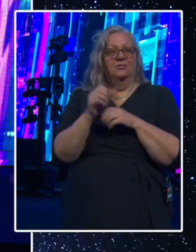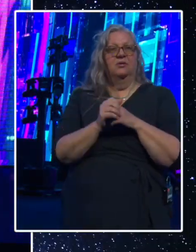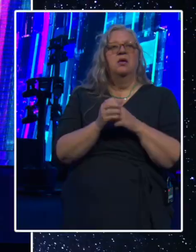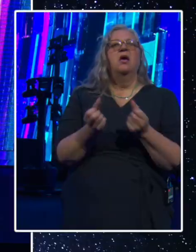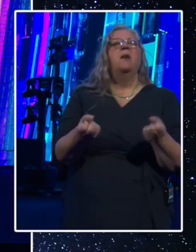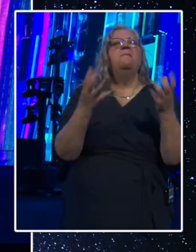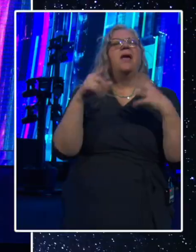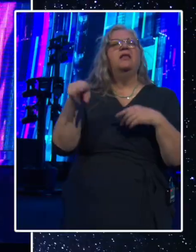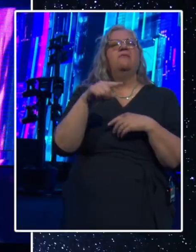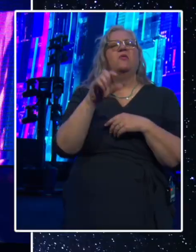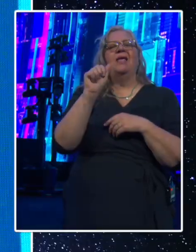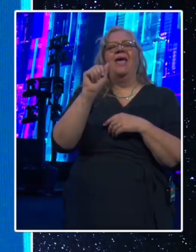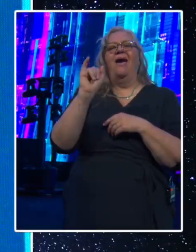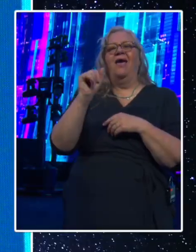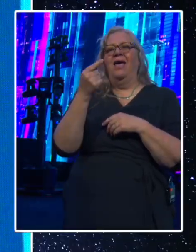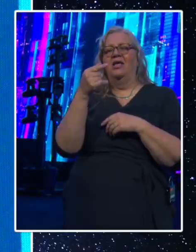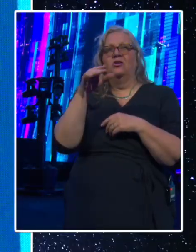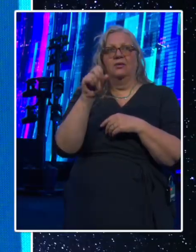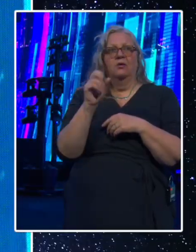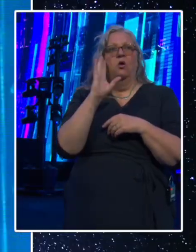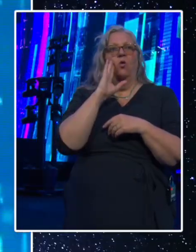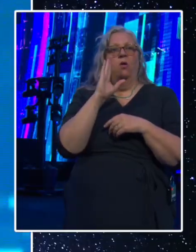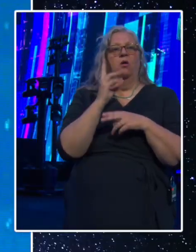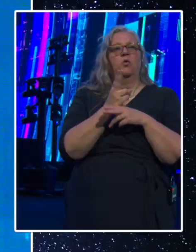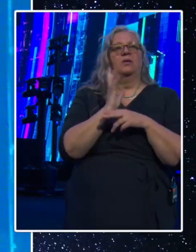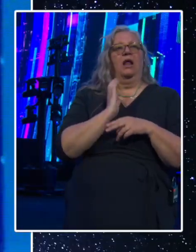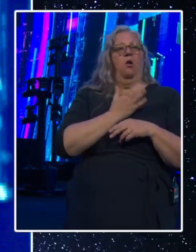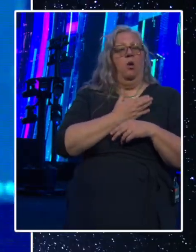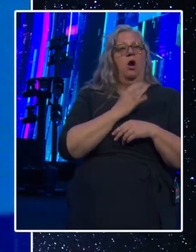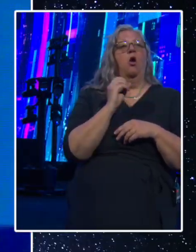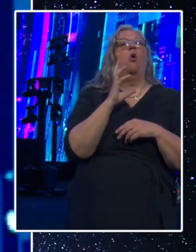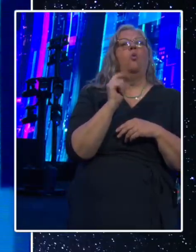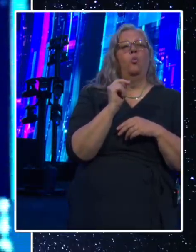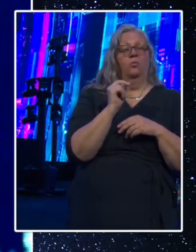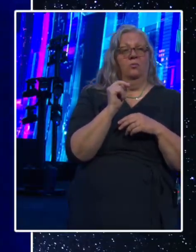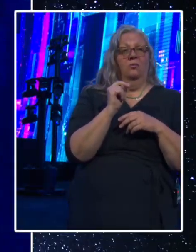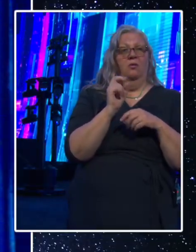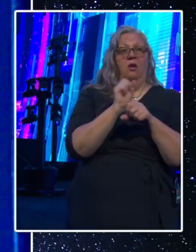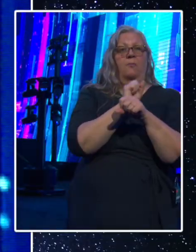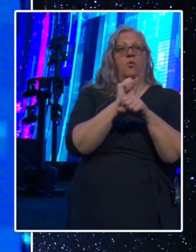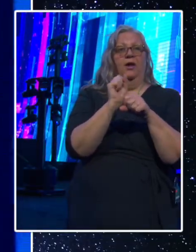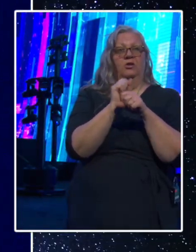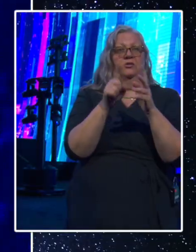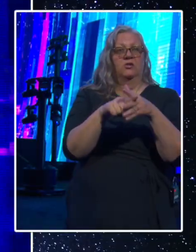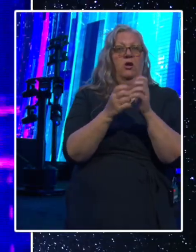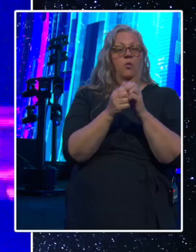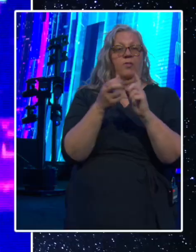HPE will leverage many of these AI agents into our own operations, starting with our procurement team.